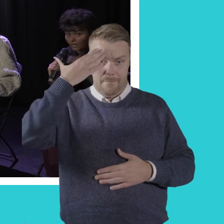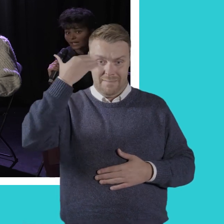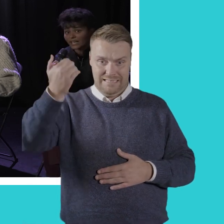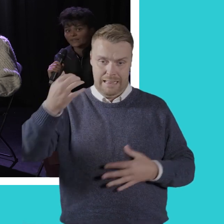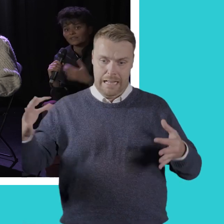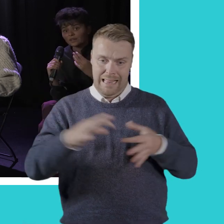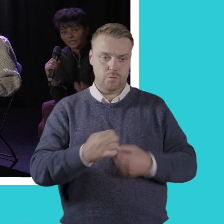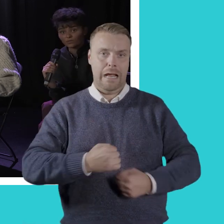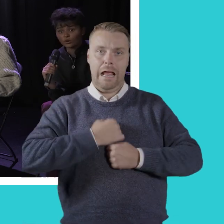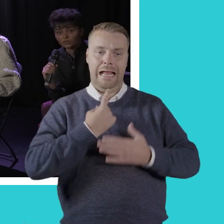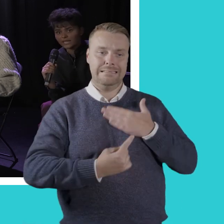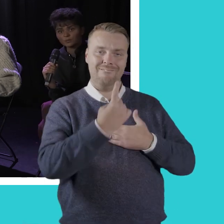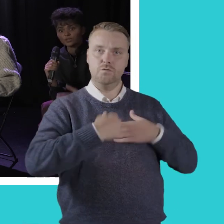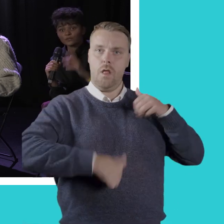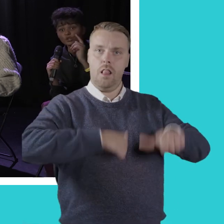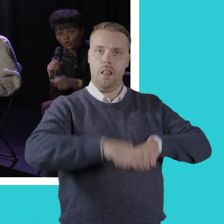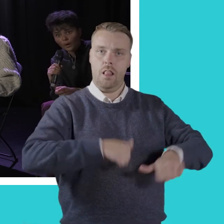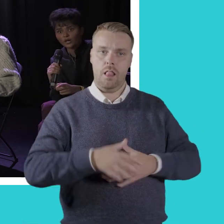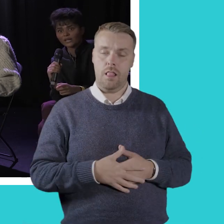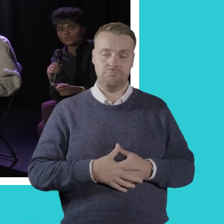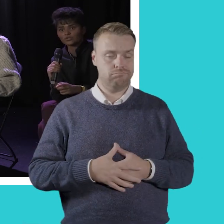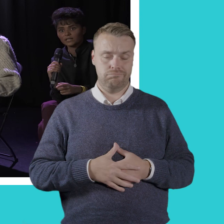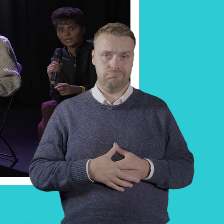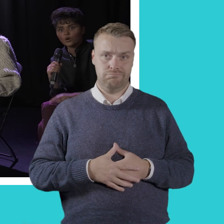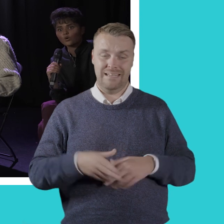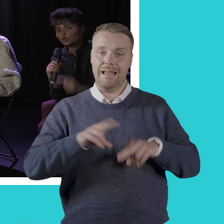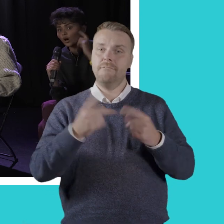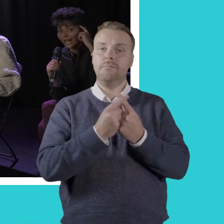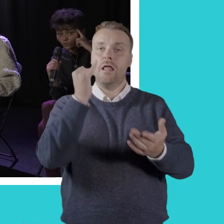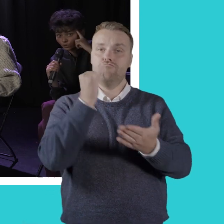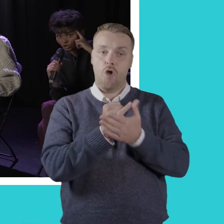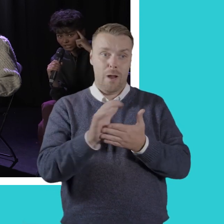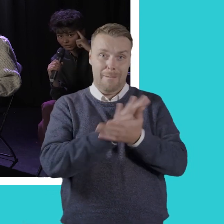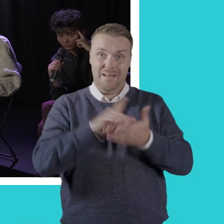okay. If there is something wrong it is because of your biochemistry or your unhelpful cognition